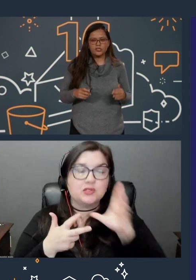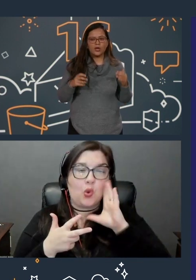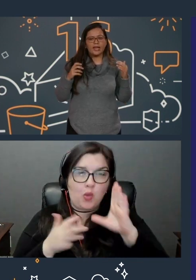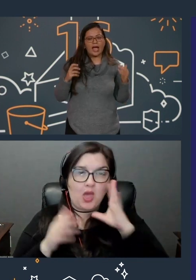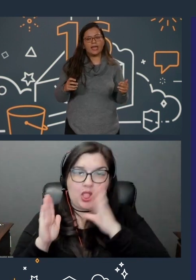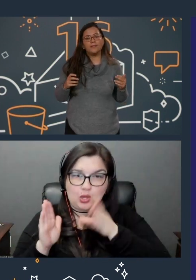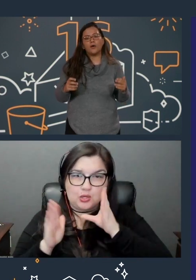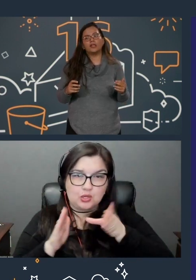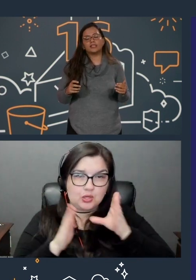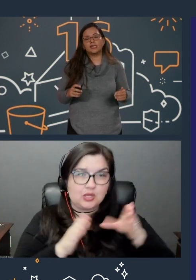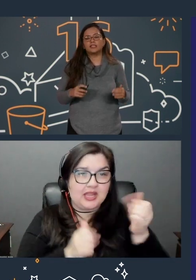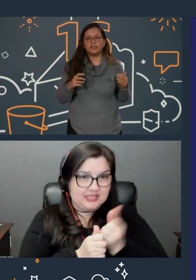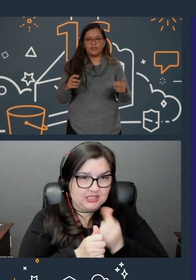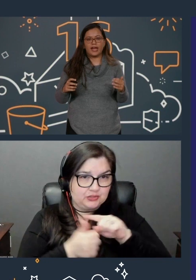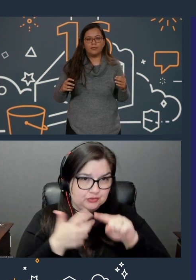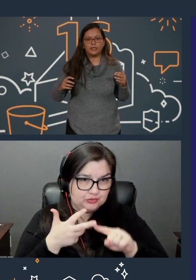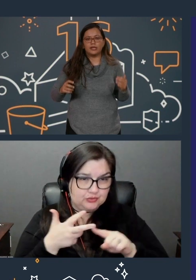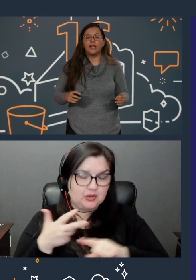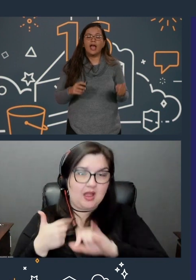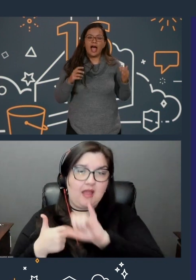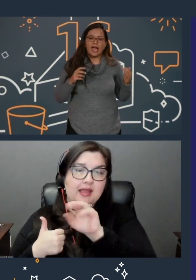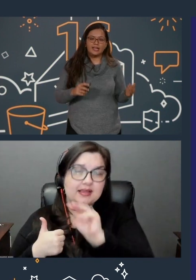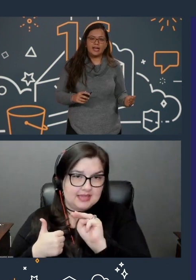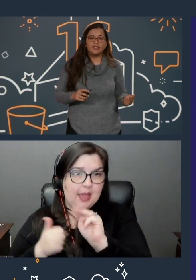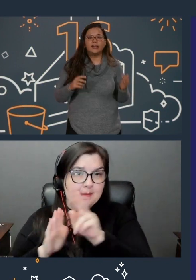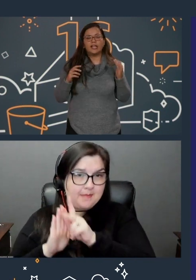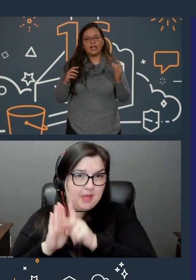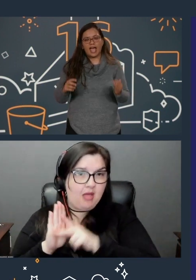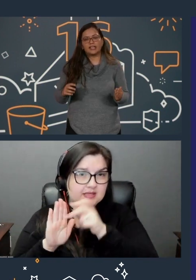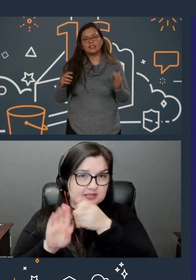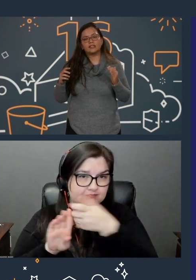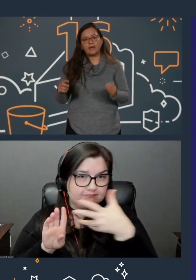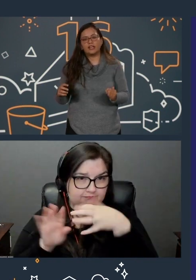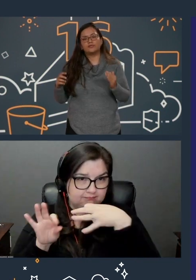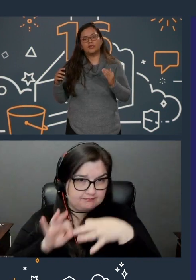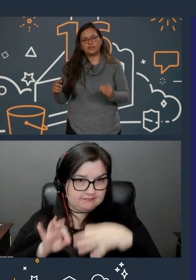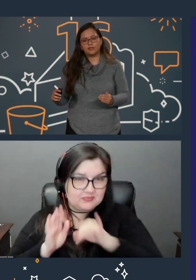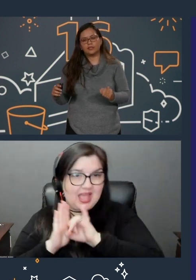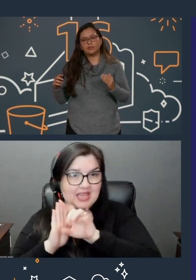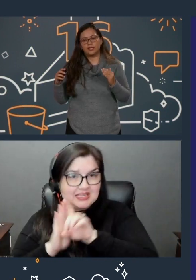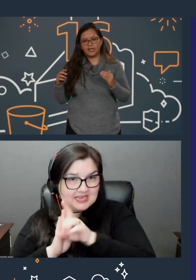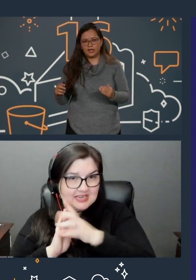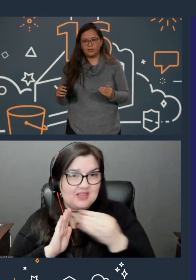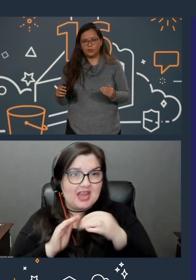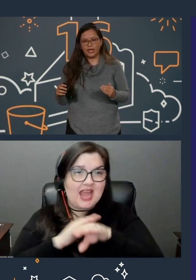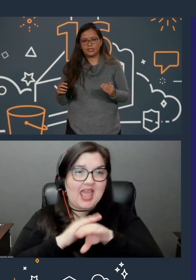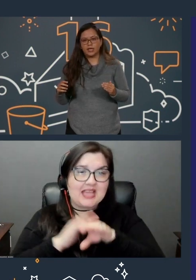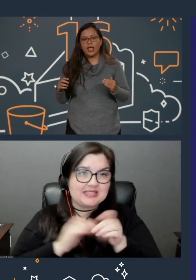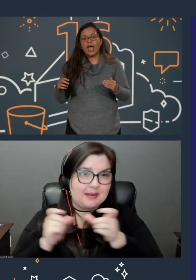So an IAM policy is defined within identity and access management service within AWS